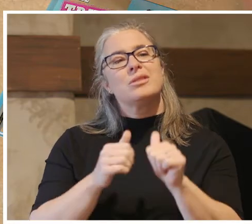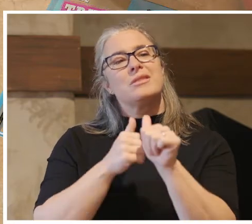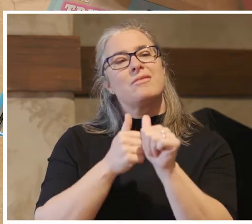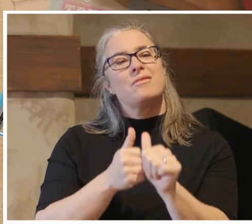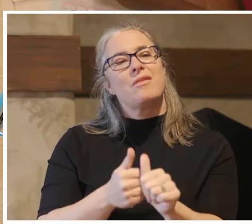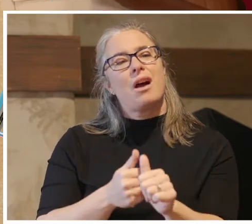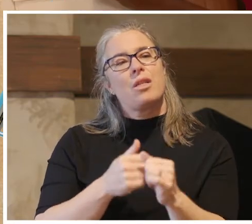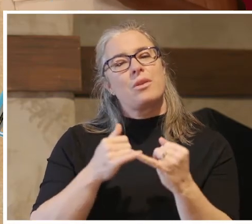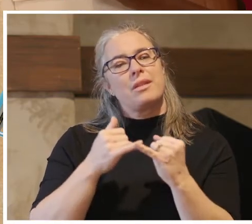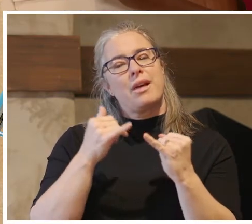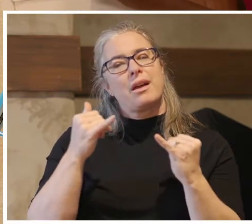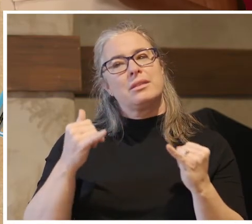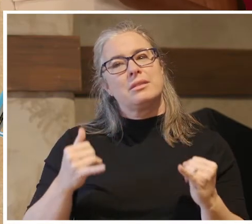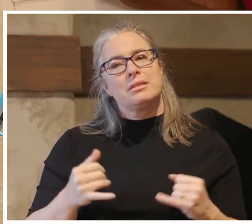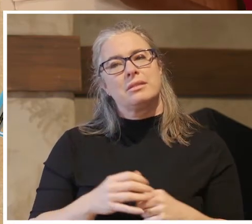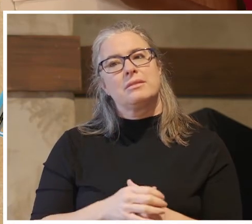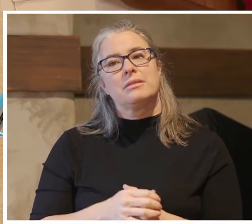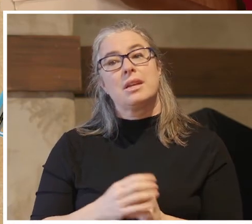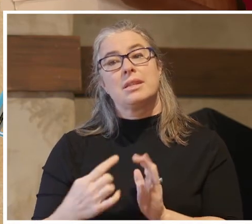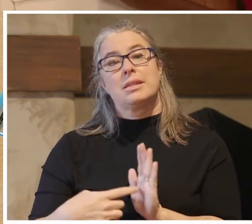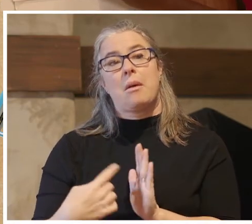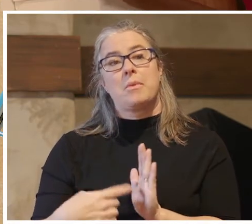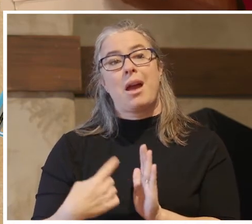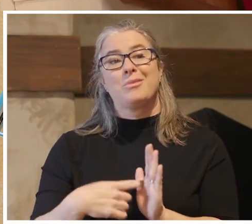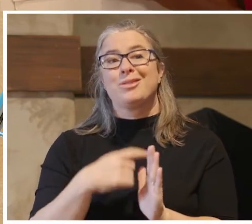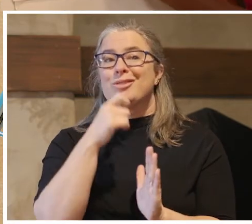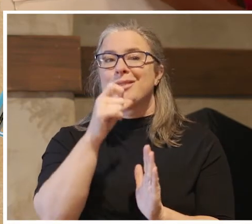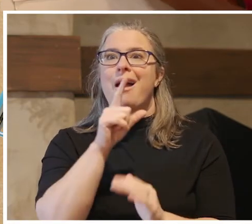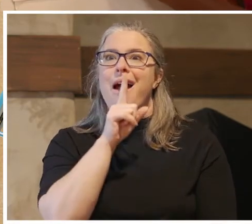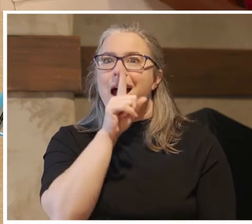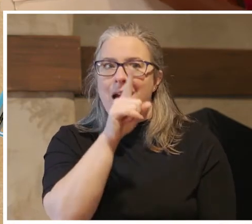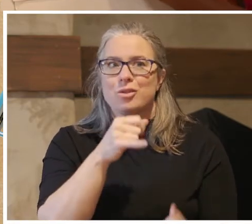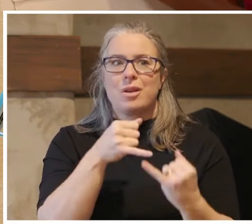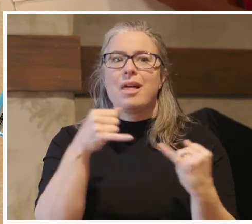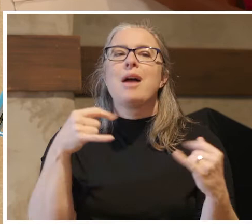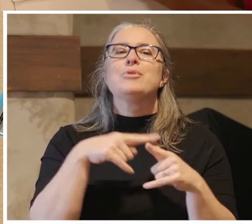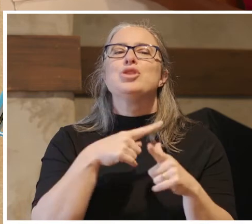And we're just following those lines. Sometimes there's not an actual line